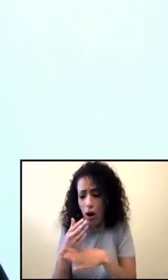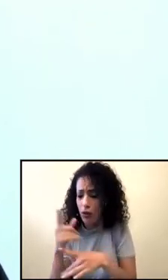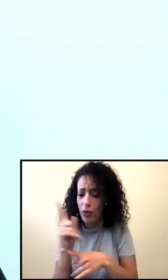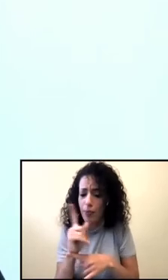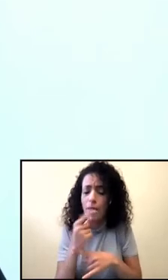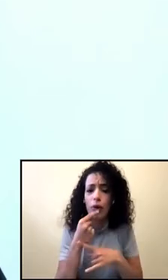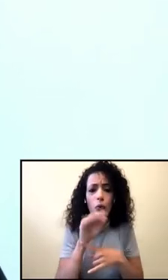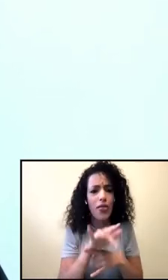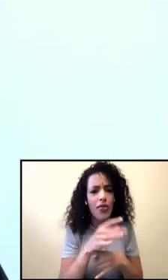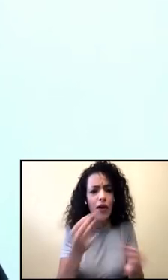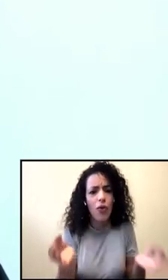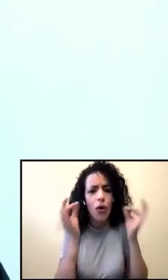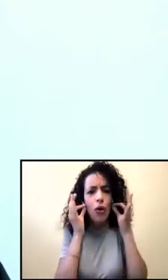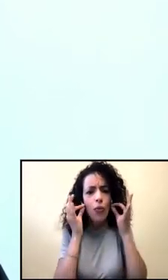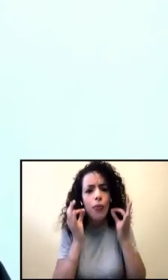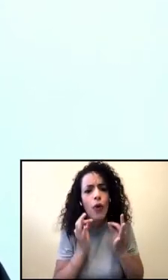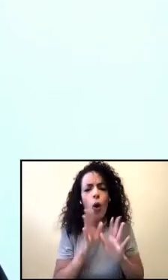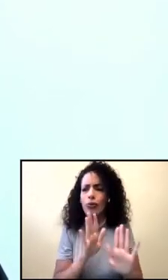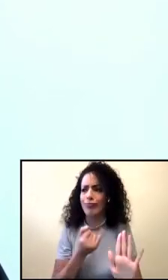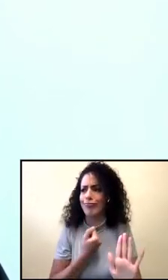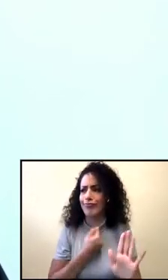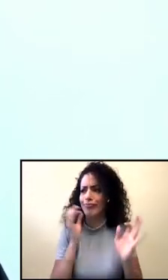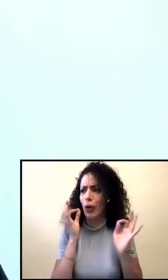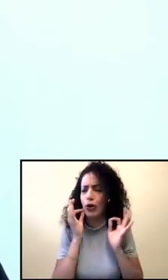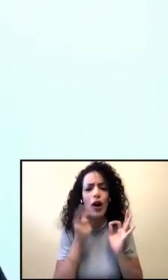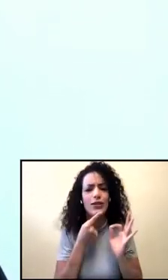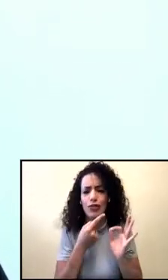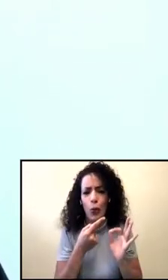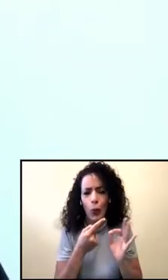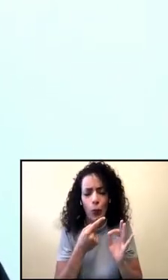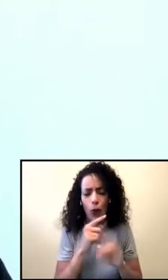audio doc, sorry, on SoundCloud, and you can see the list of everyone who was on it there.